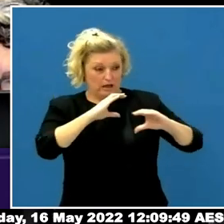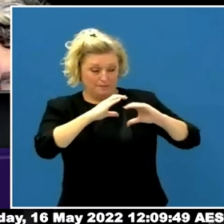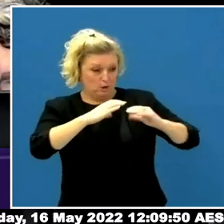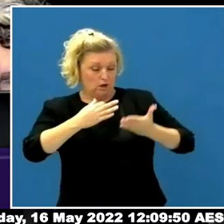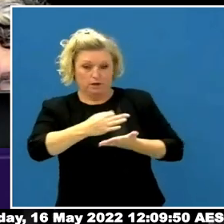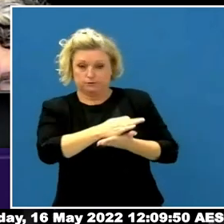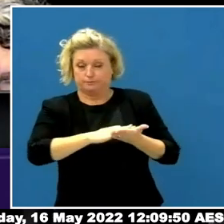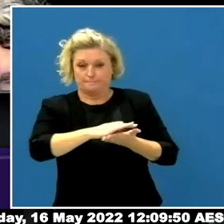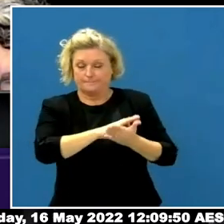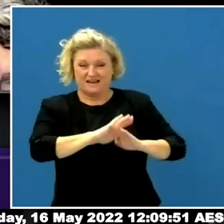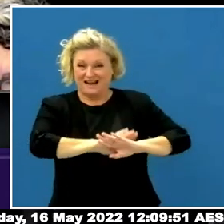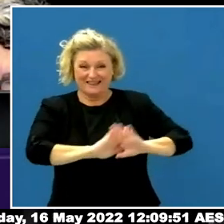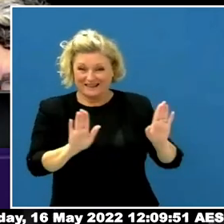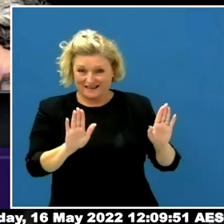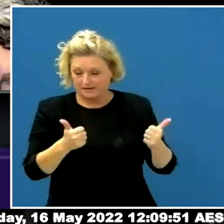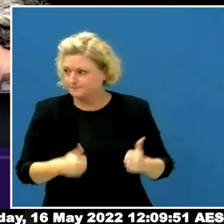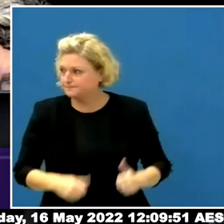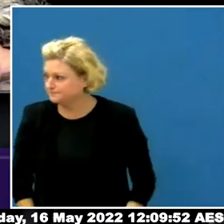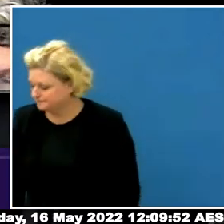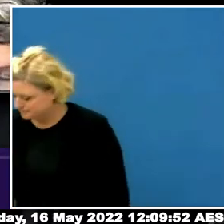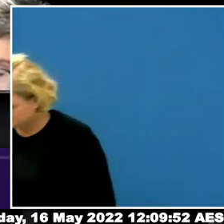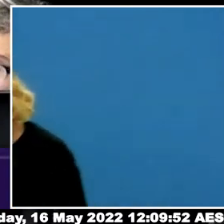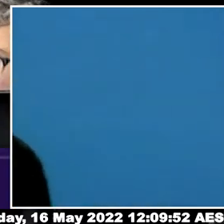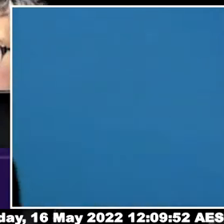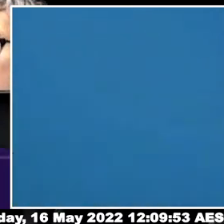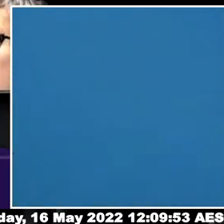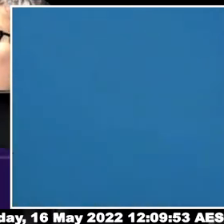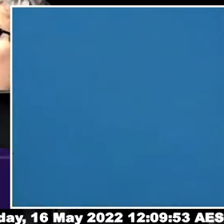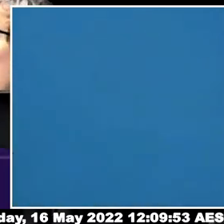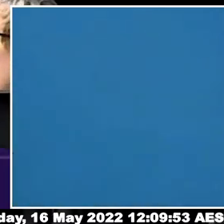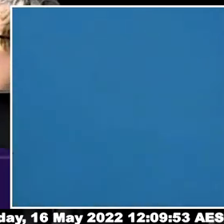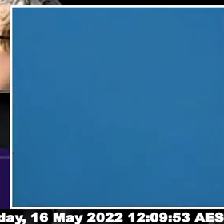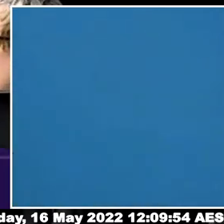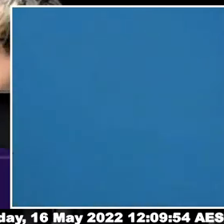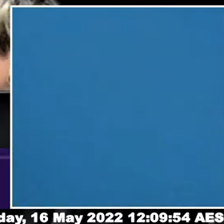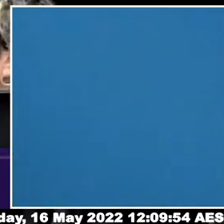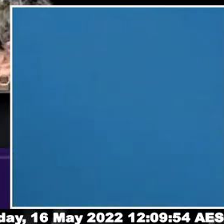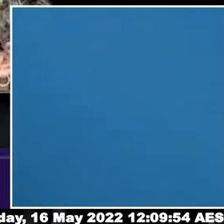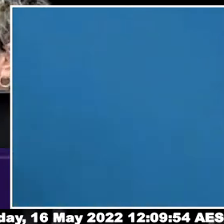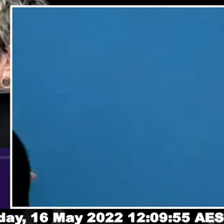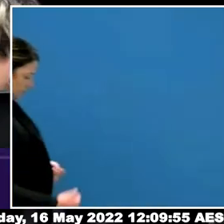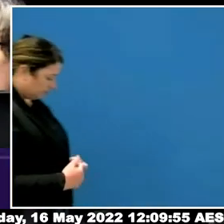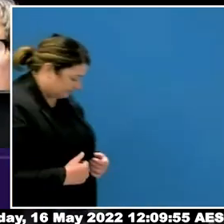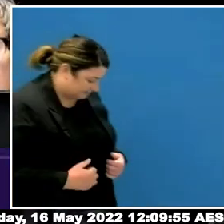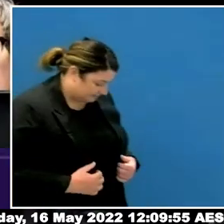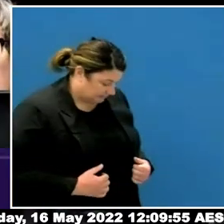And were those things something you observed he had at his high school? Definitely, yes.